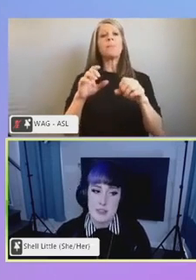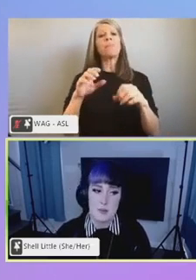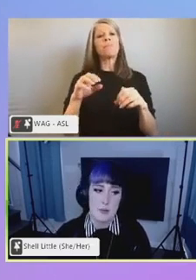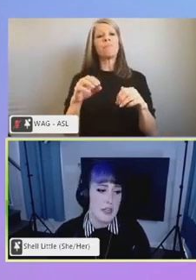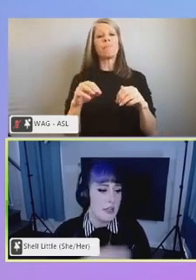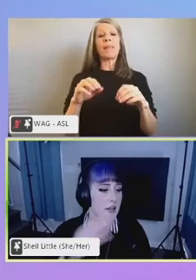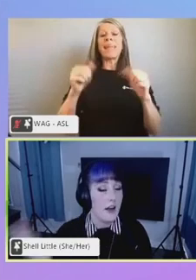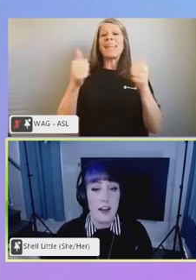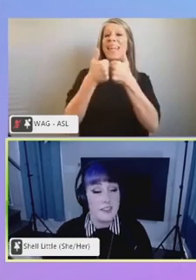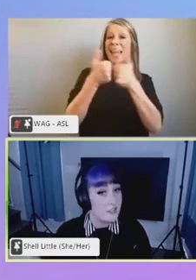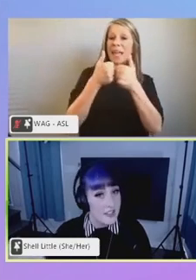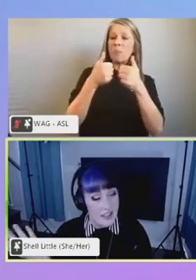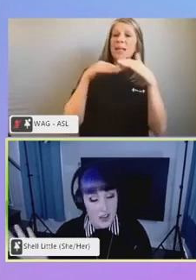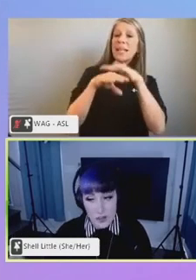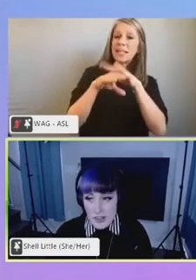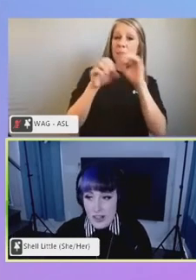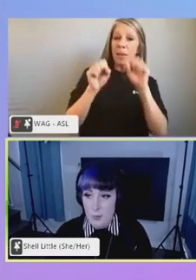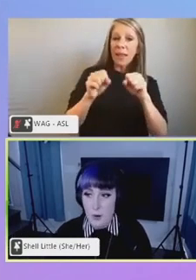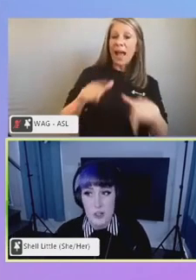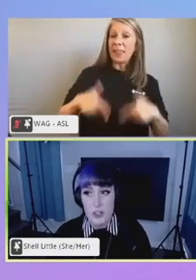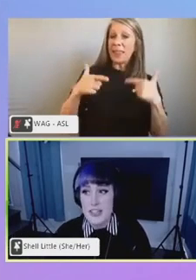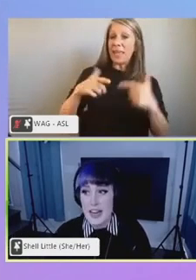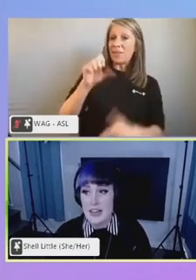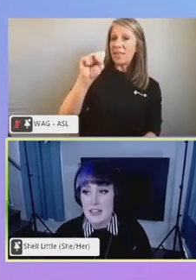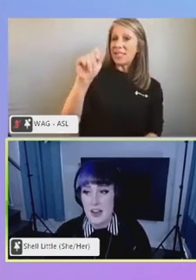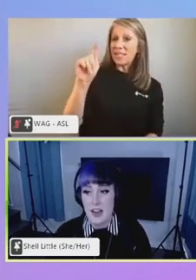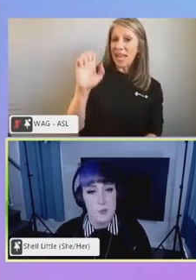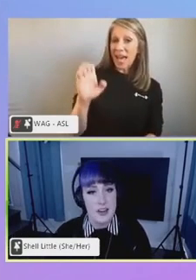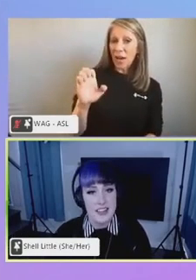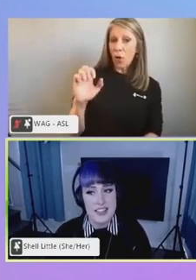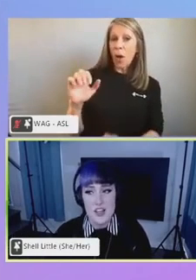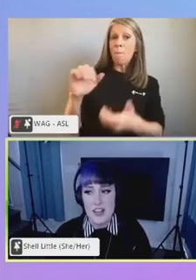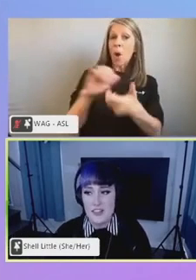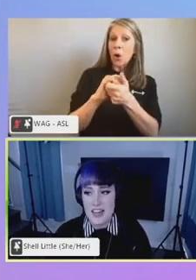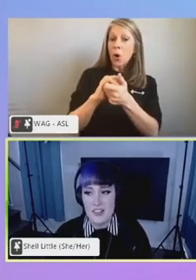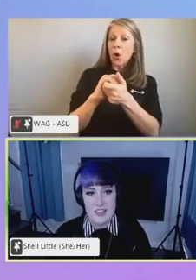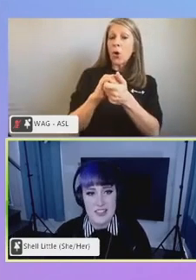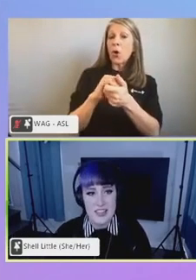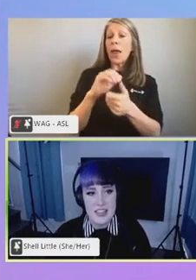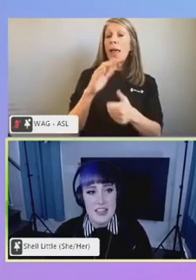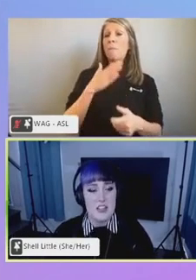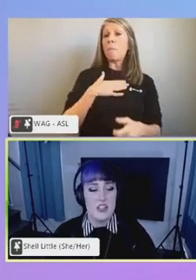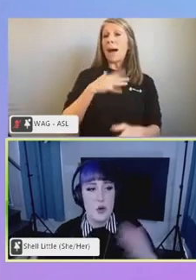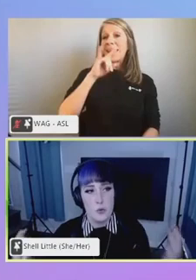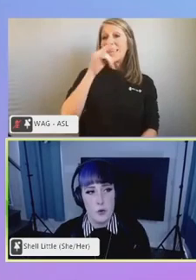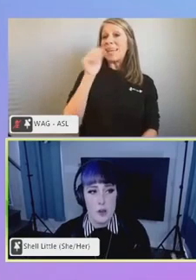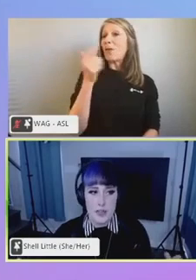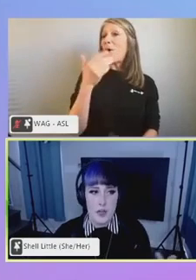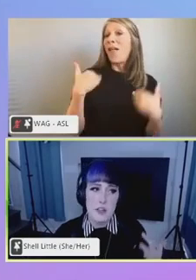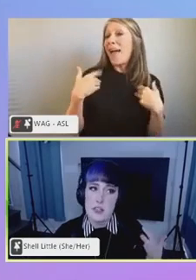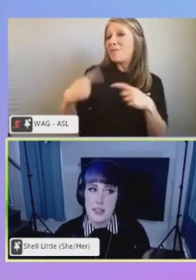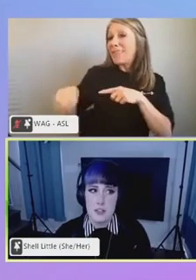stuff, DNI, I talk about cognitive accessibility. Accessible design. The design stuff obviously and gaming